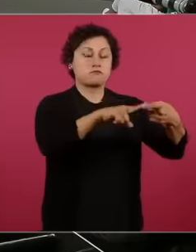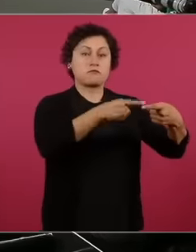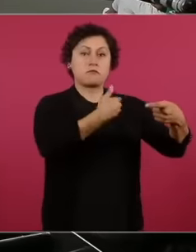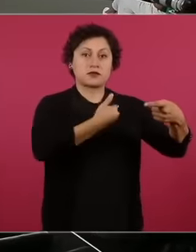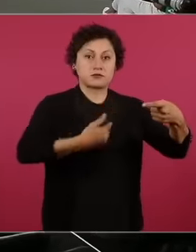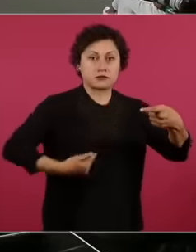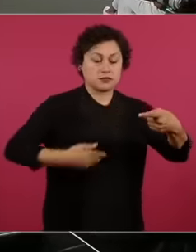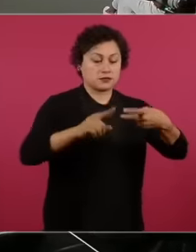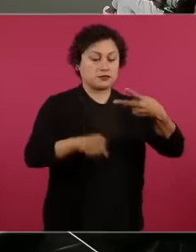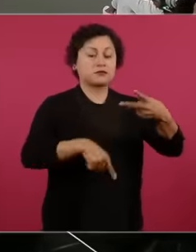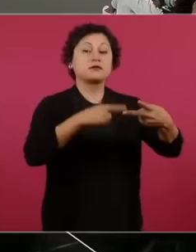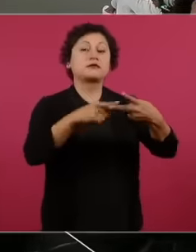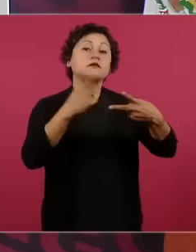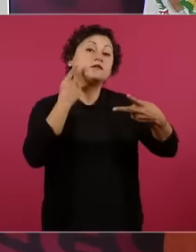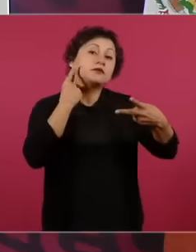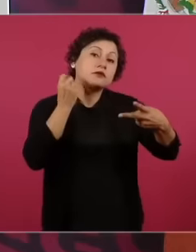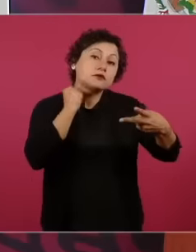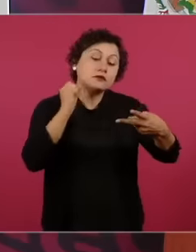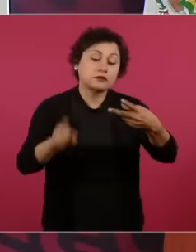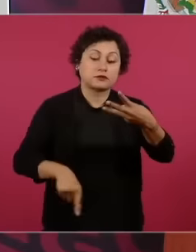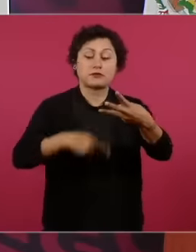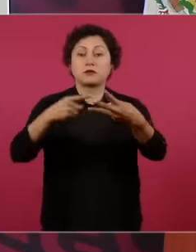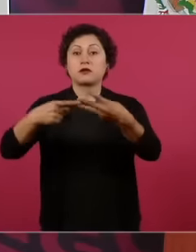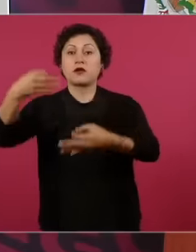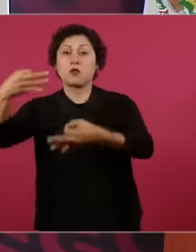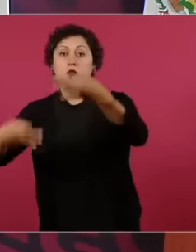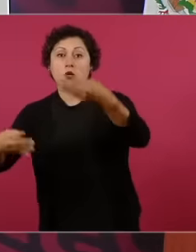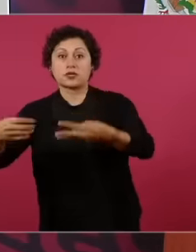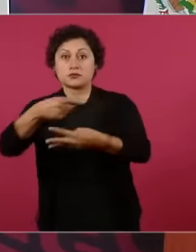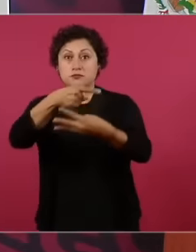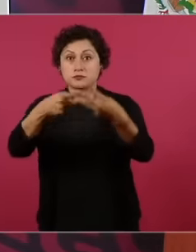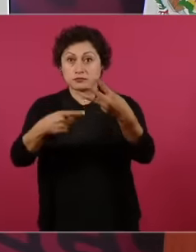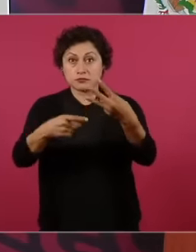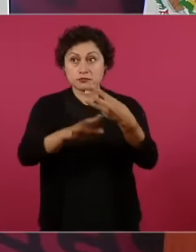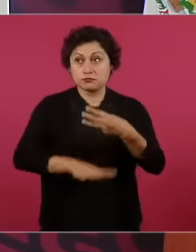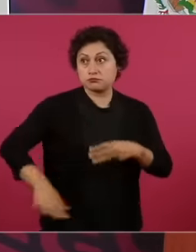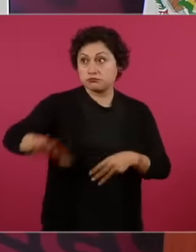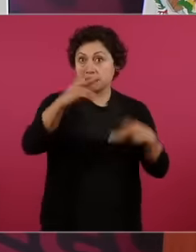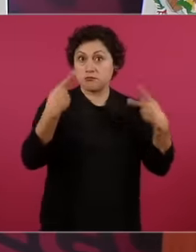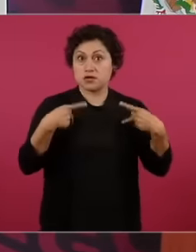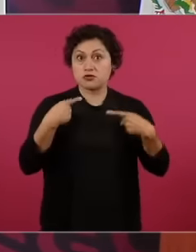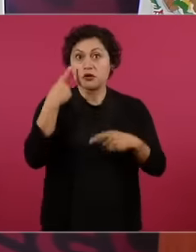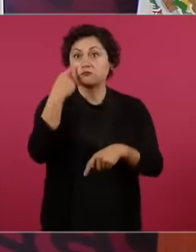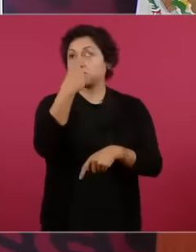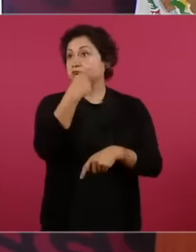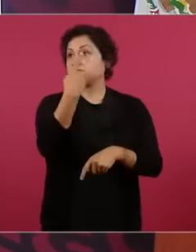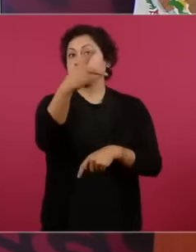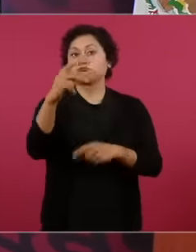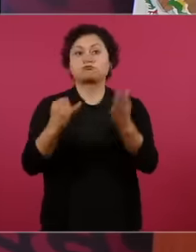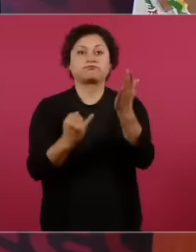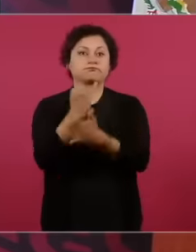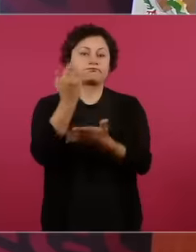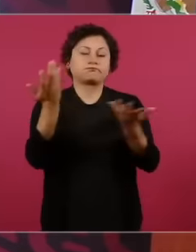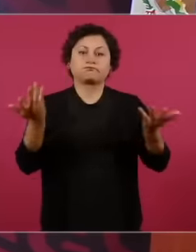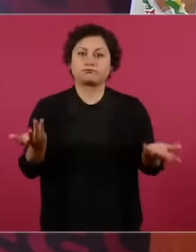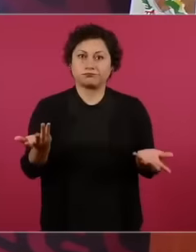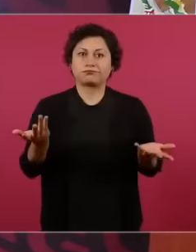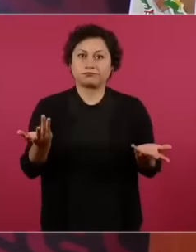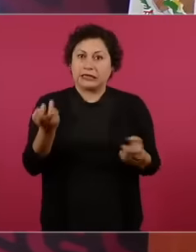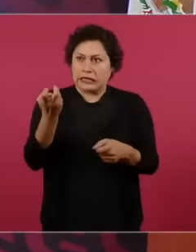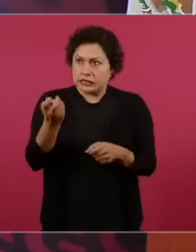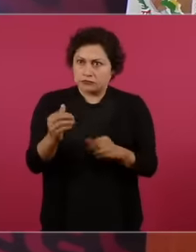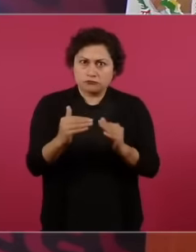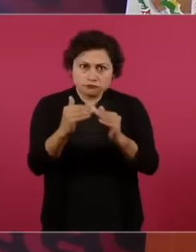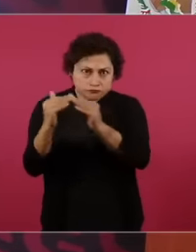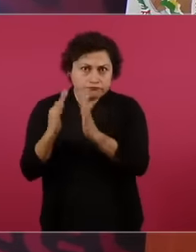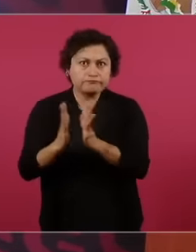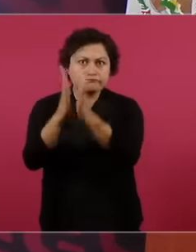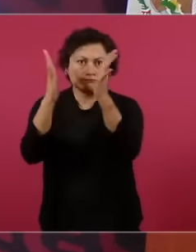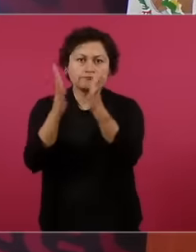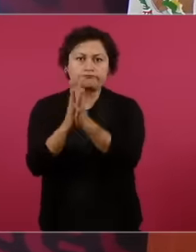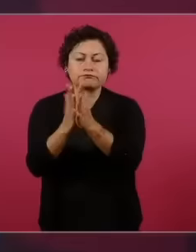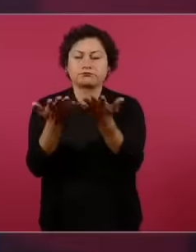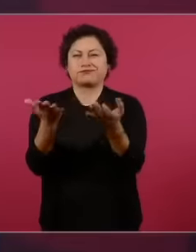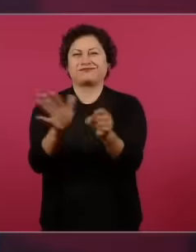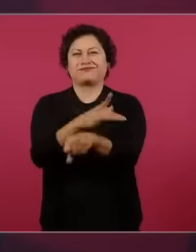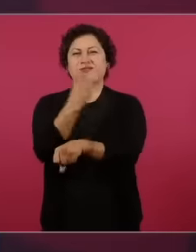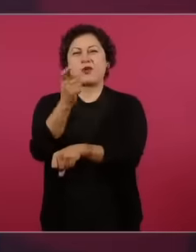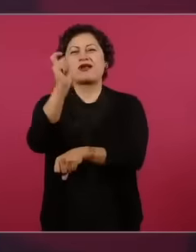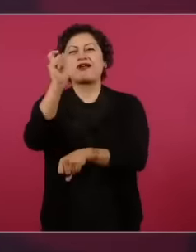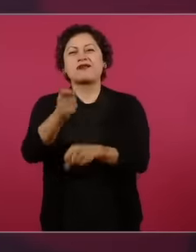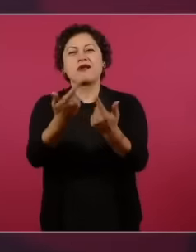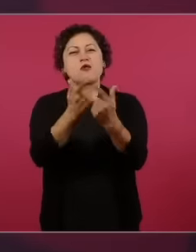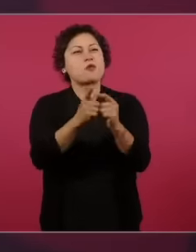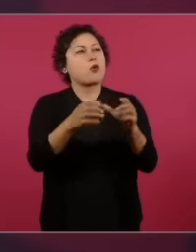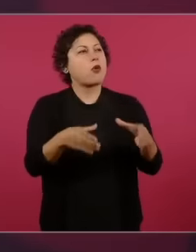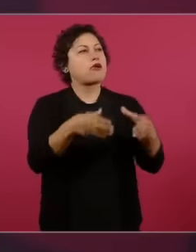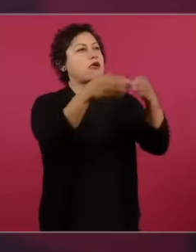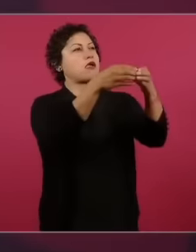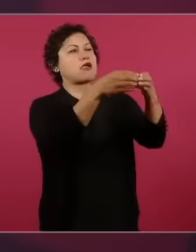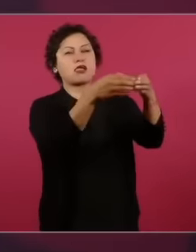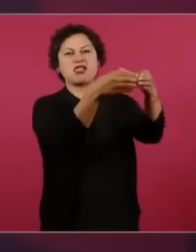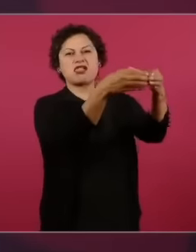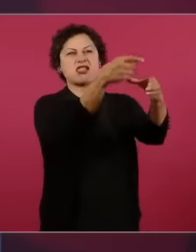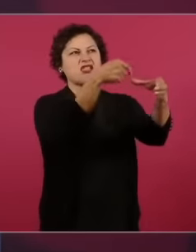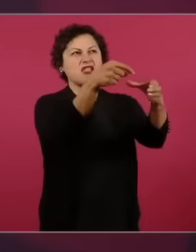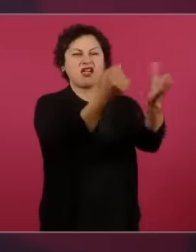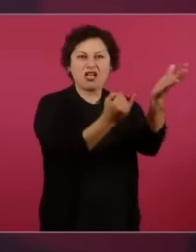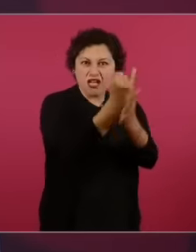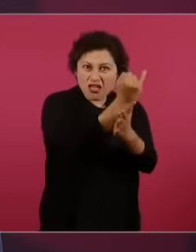that is democracy, not the elites, not the so-called political class, not the oligarchy, everyone.